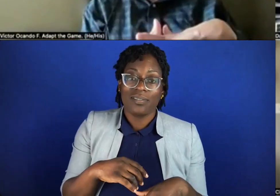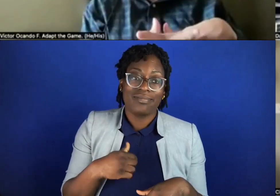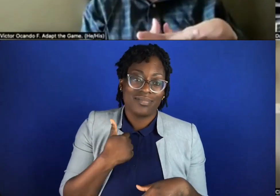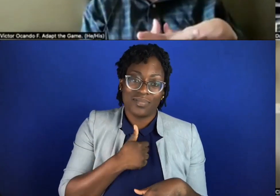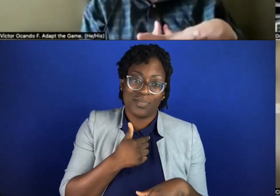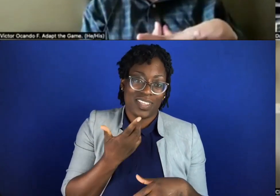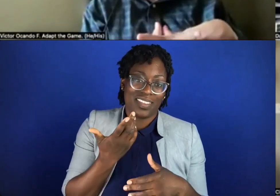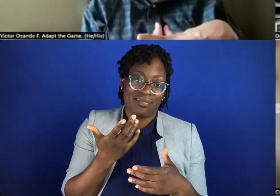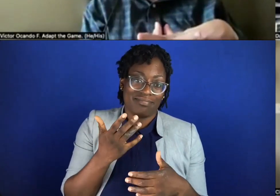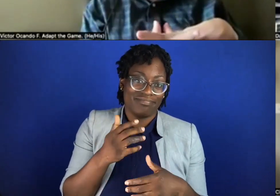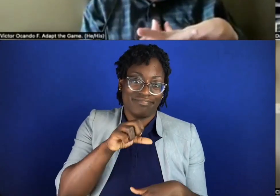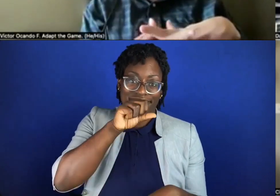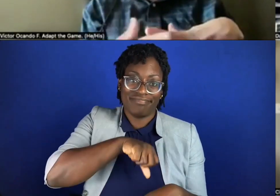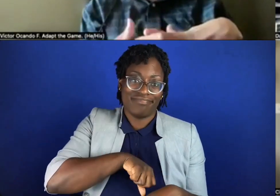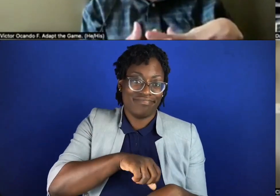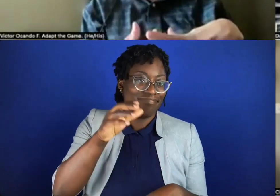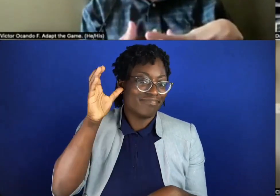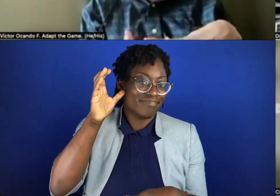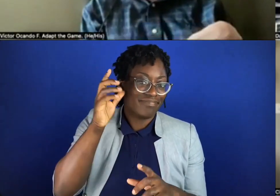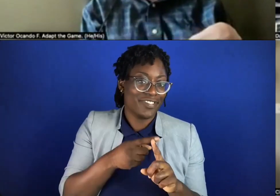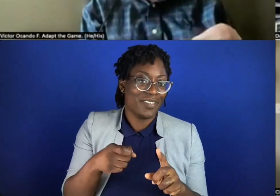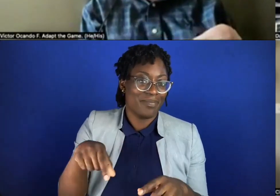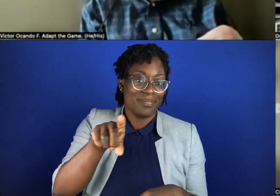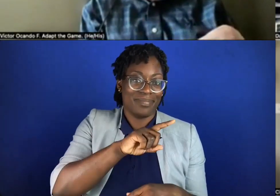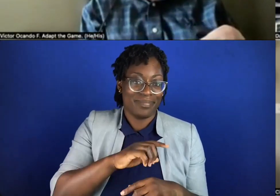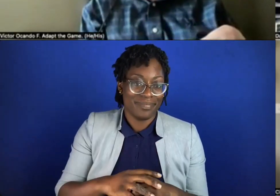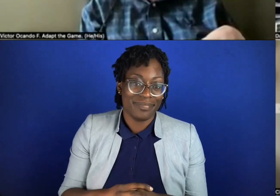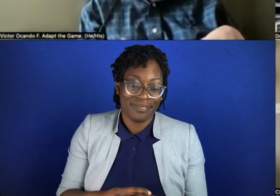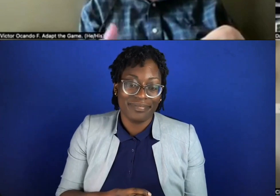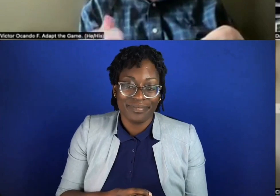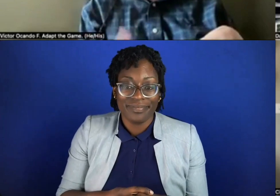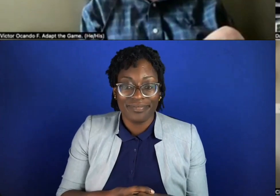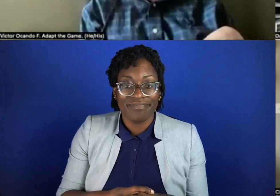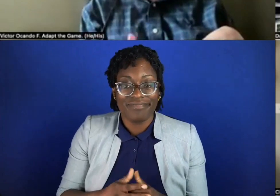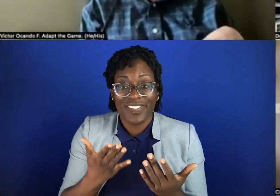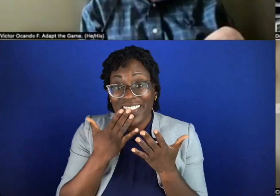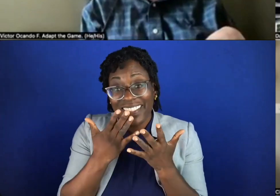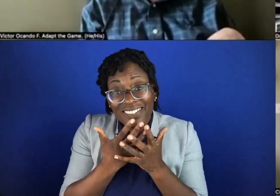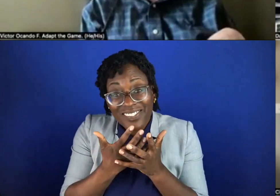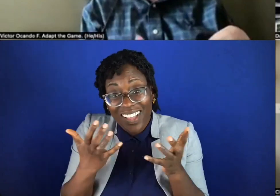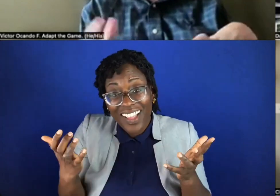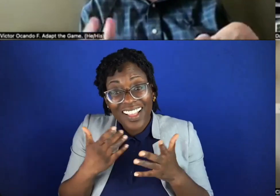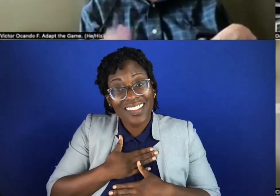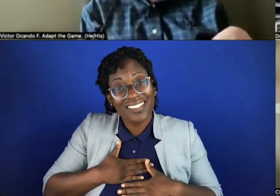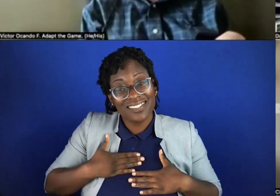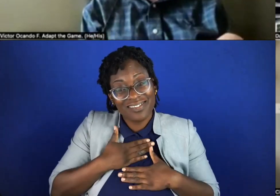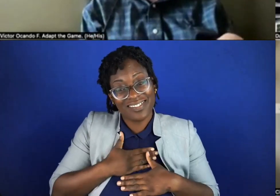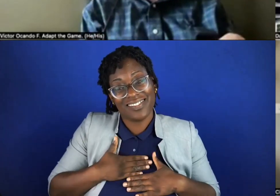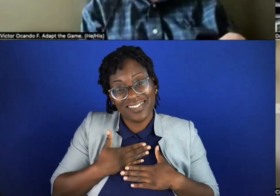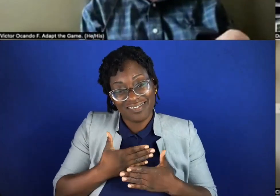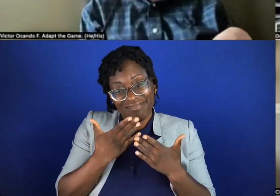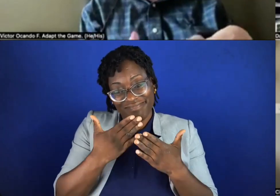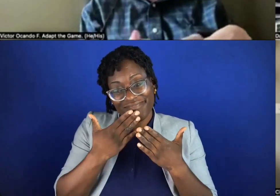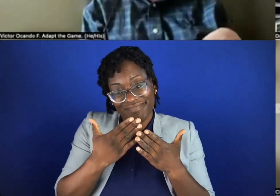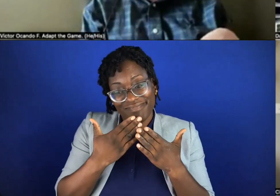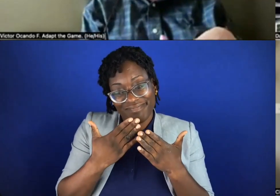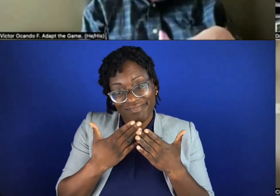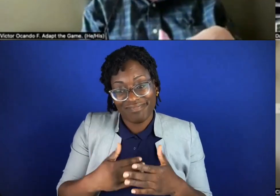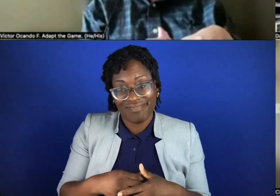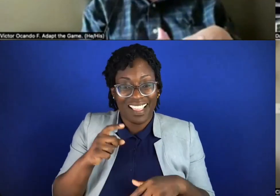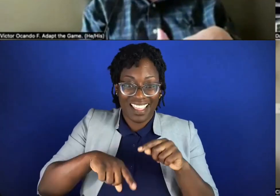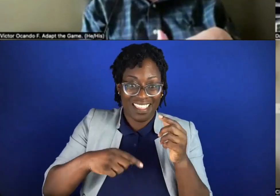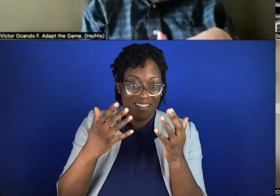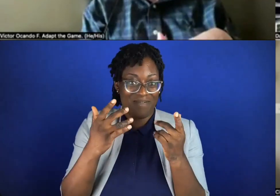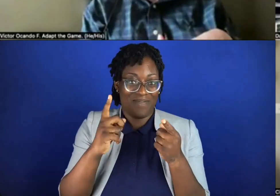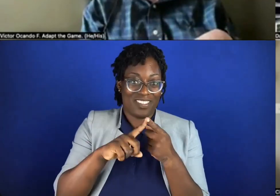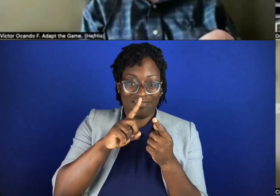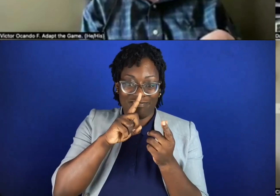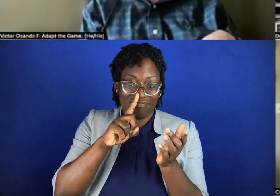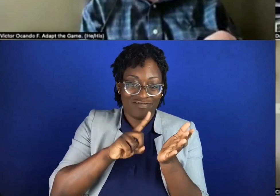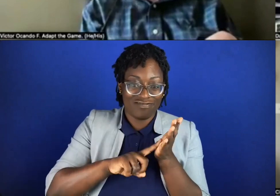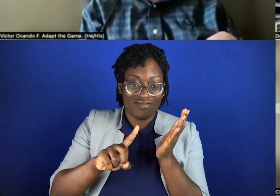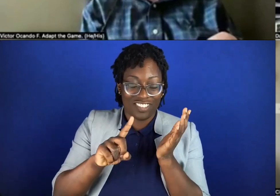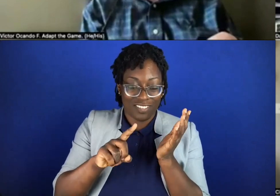list, and we would love to hear from you. So, thank you very much, I appreciate it.